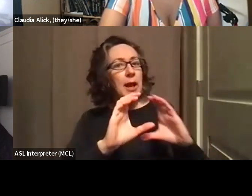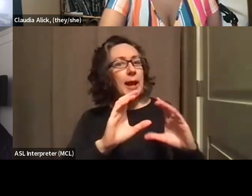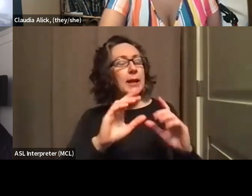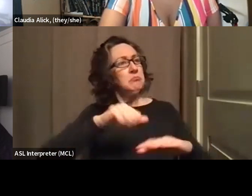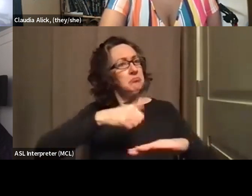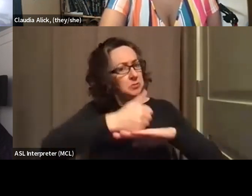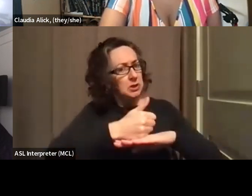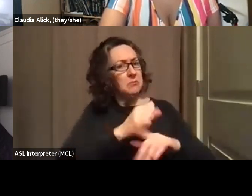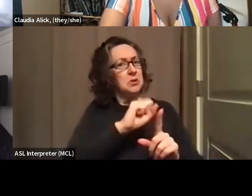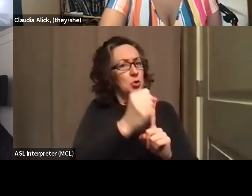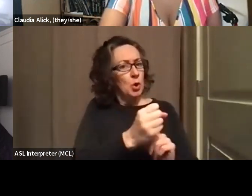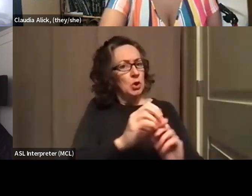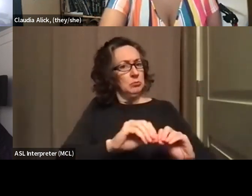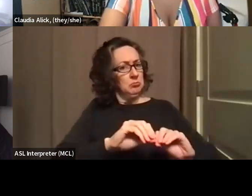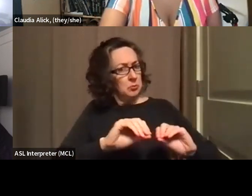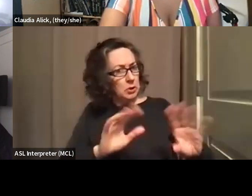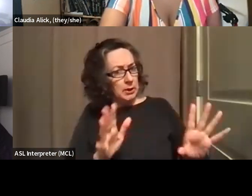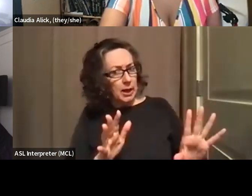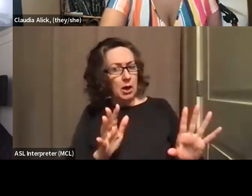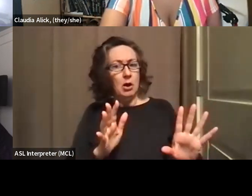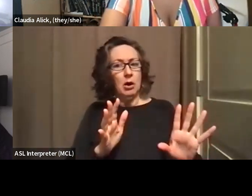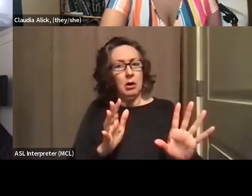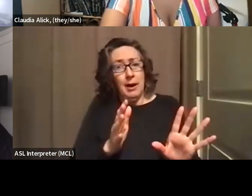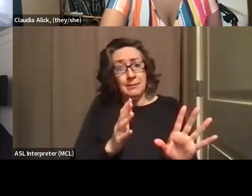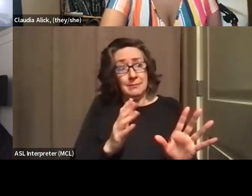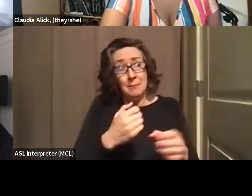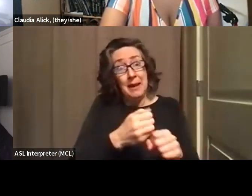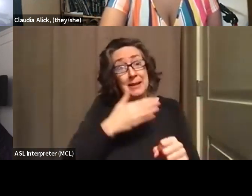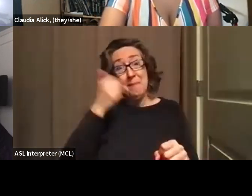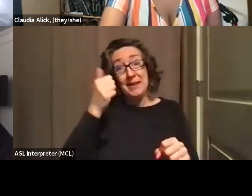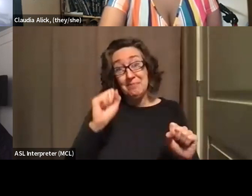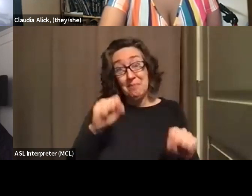the most positive. Yeah. Certainly.